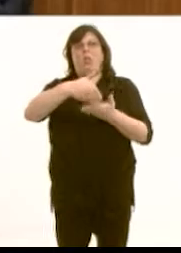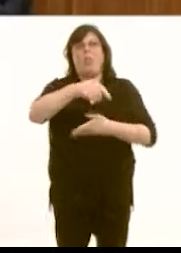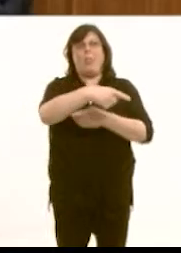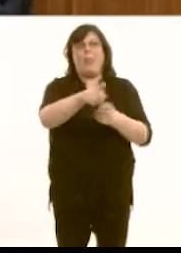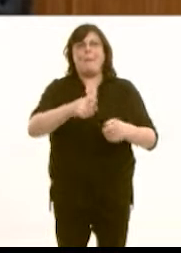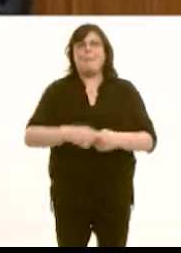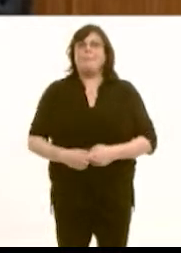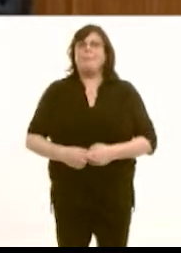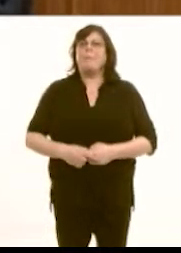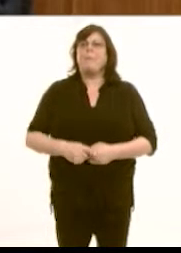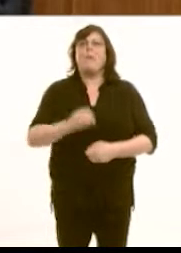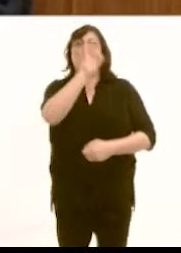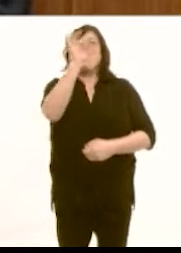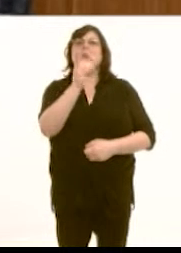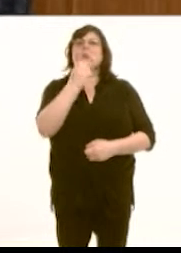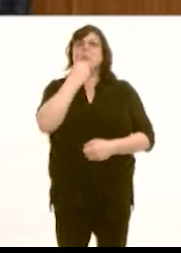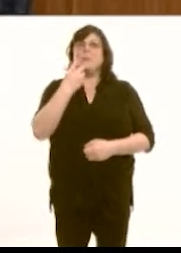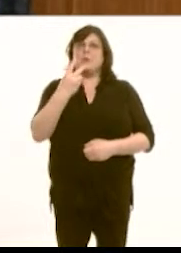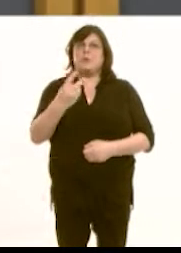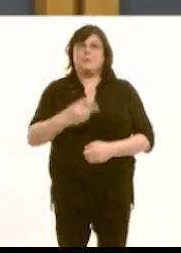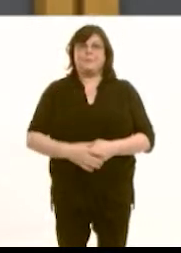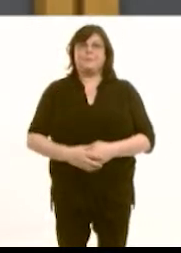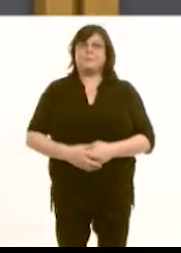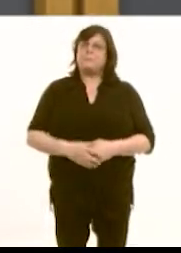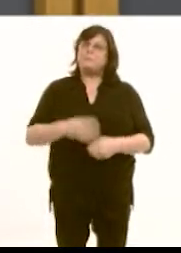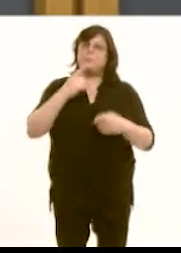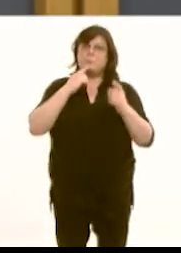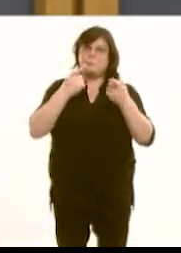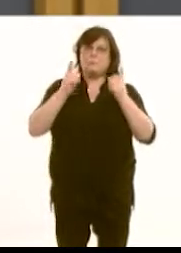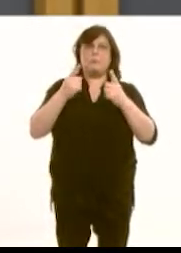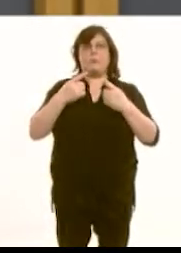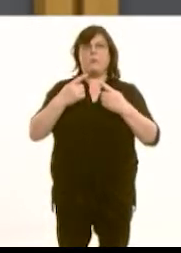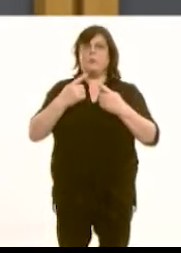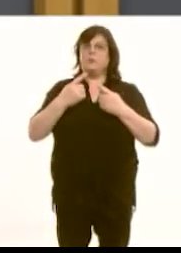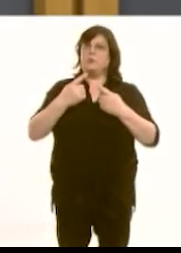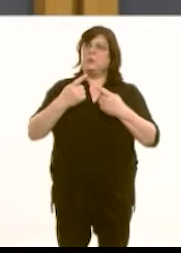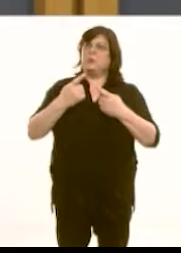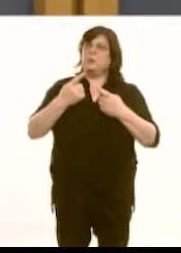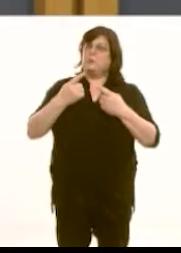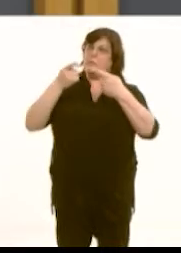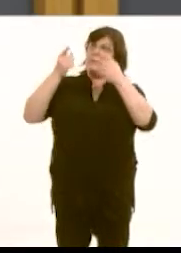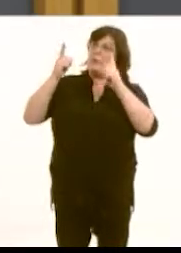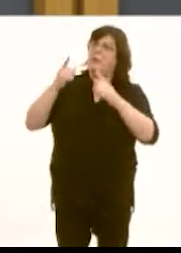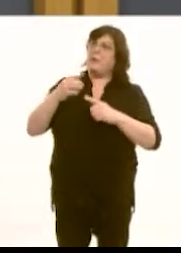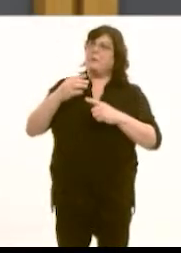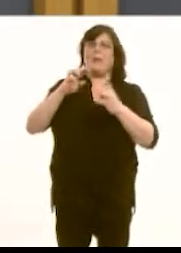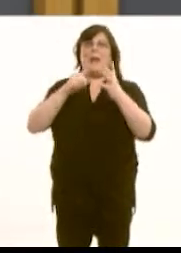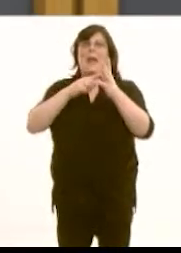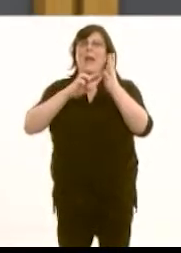A wnaiff y Gweinidog ddatganiad am amseroedd ymateb ambiwlansys yn ardal Bwrdd Iechyd Prifysgol Aneurin Bevan?